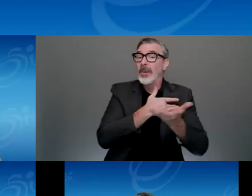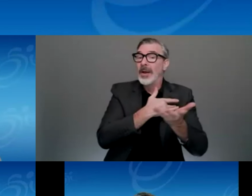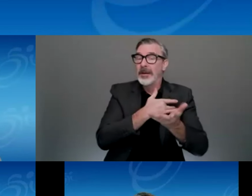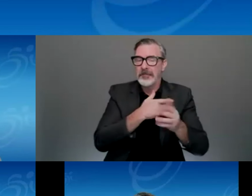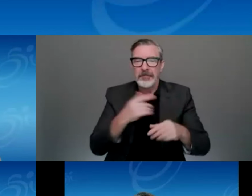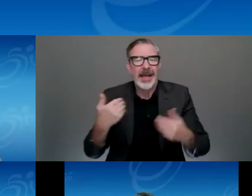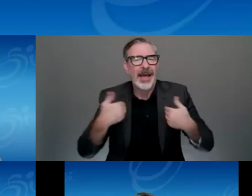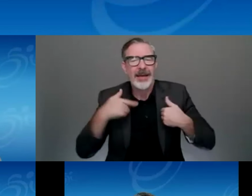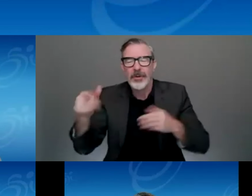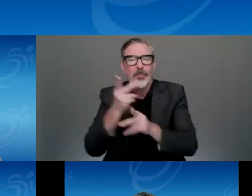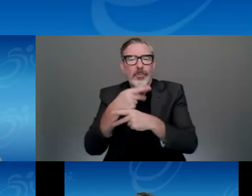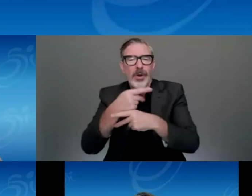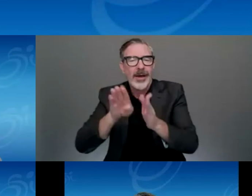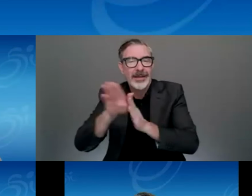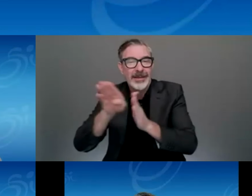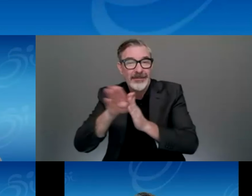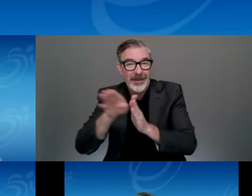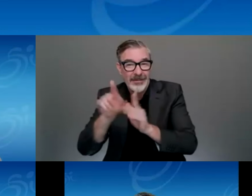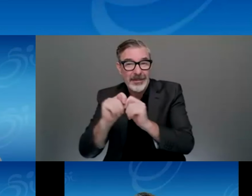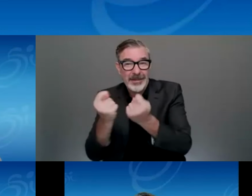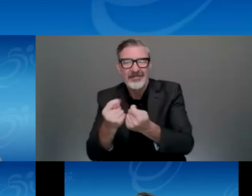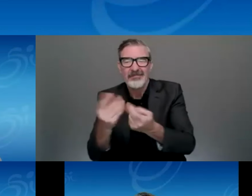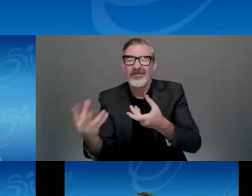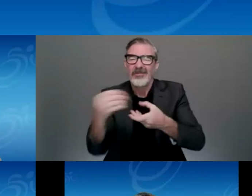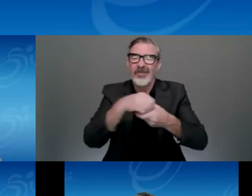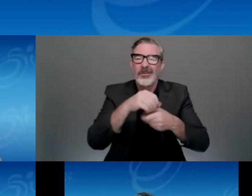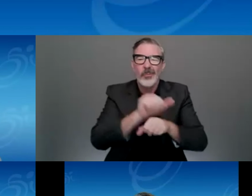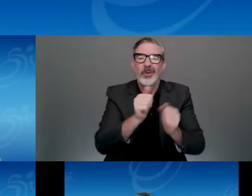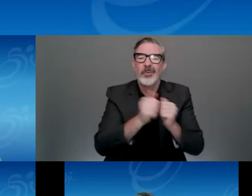team and our customer research team, test with customers